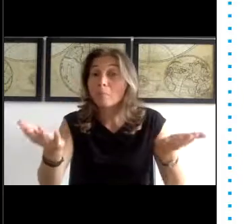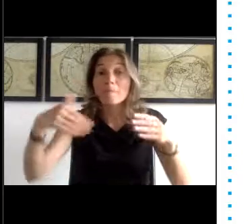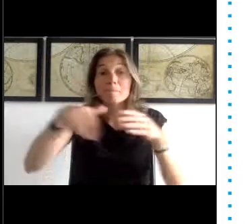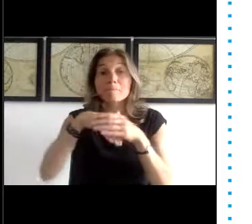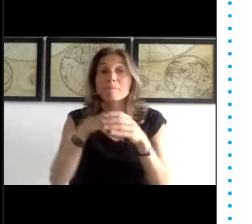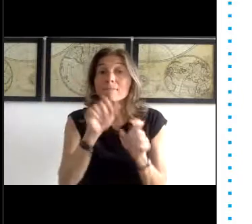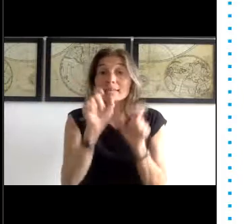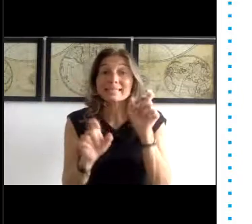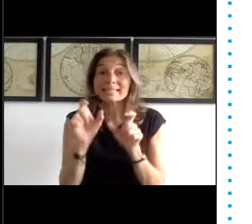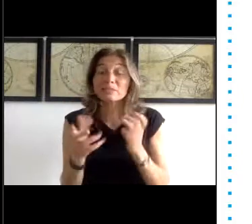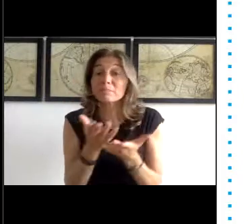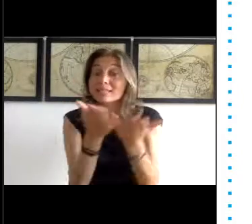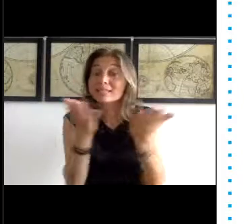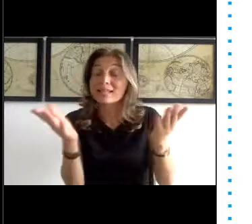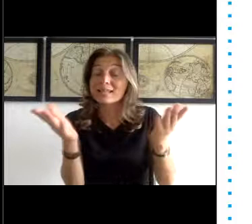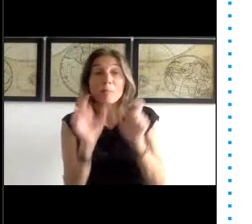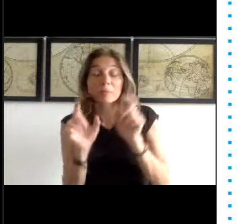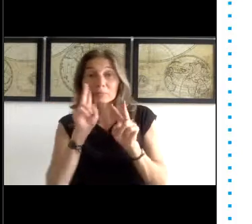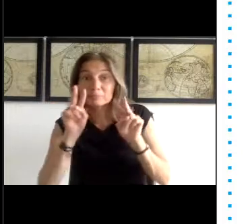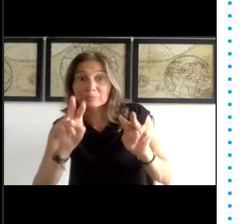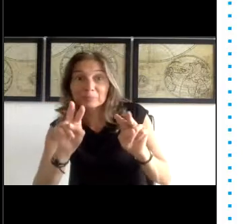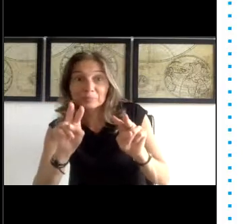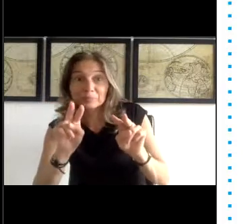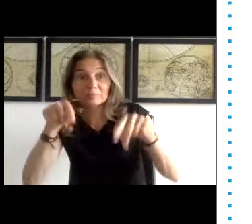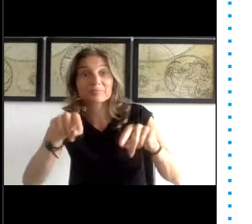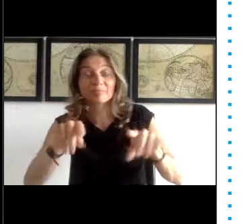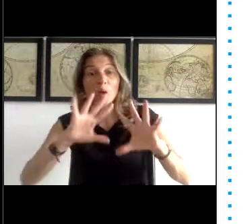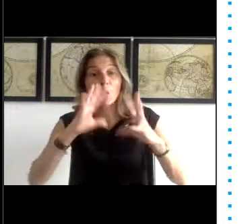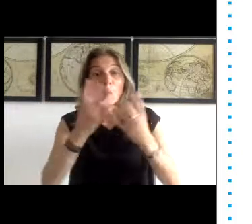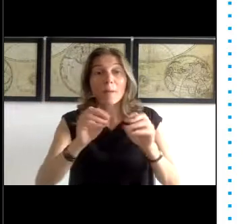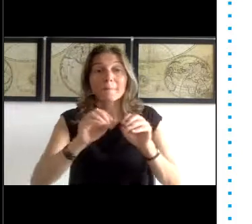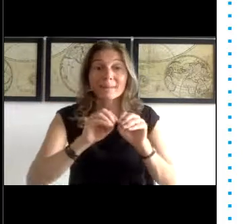better language skills, more self-confidence for students.